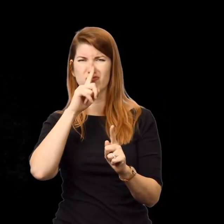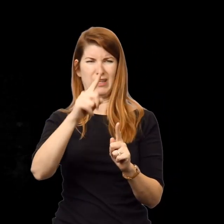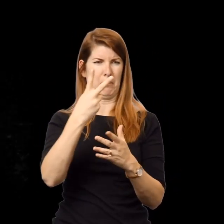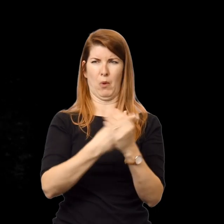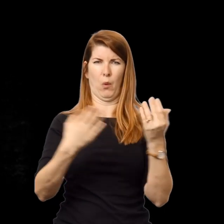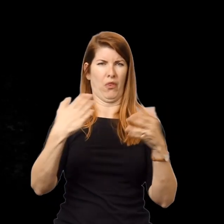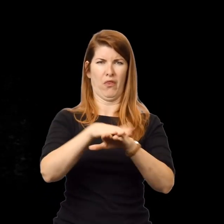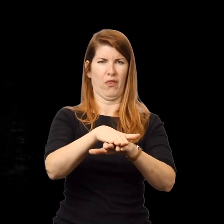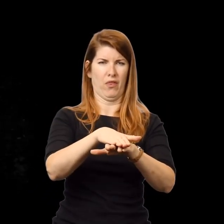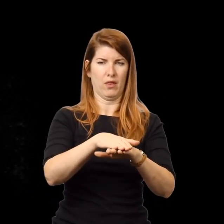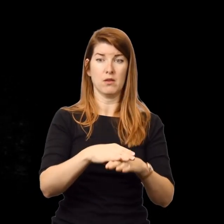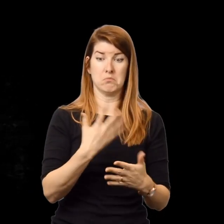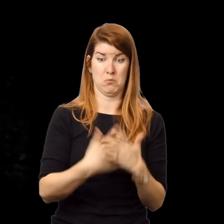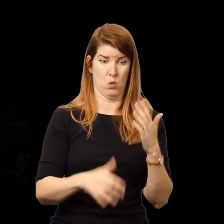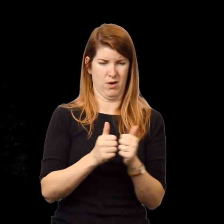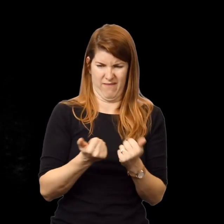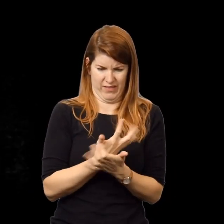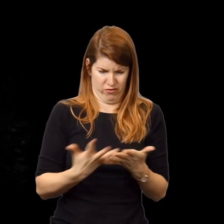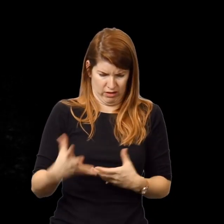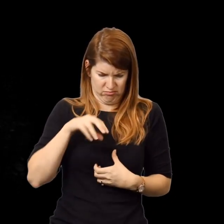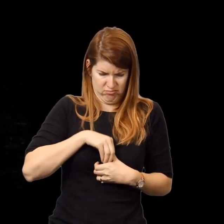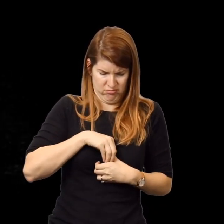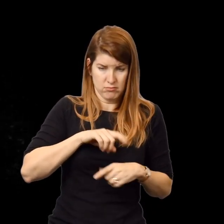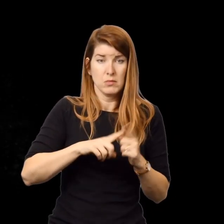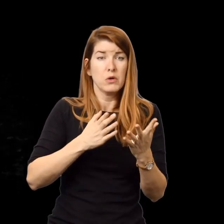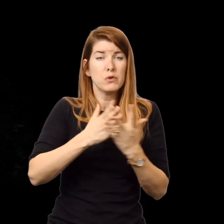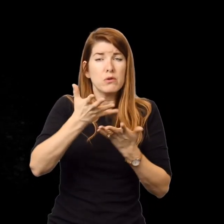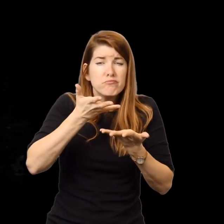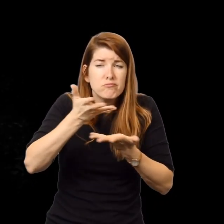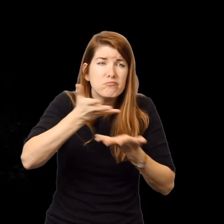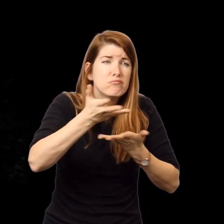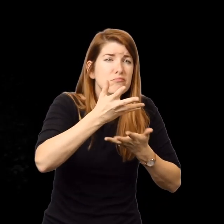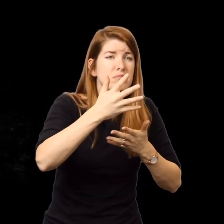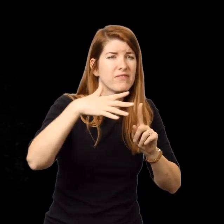We're born with everything that we need, but then it's when we interact with our environment